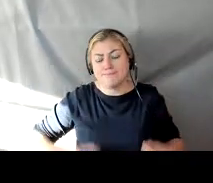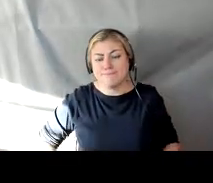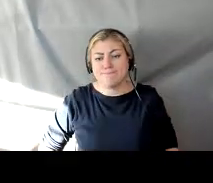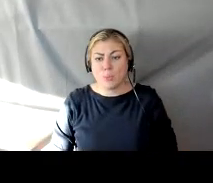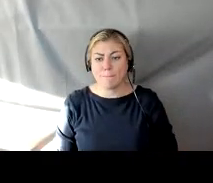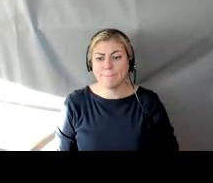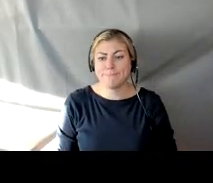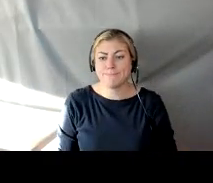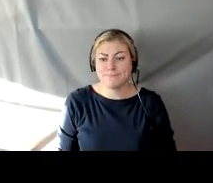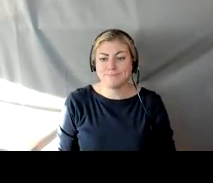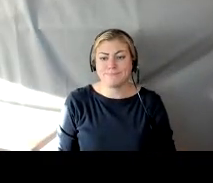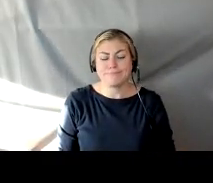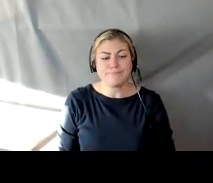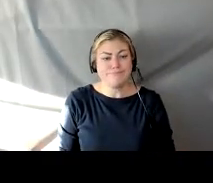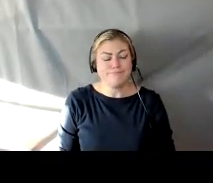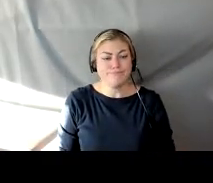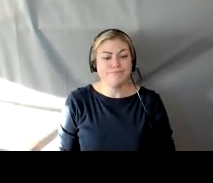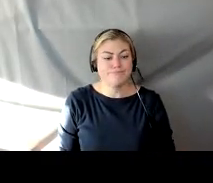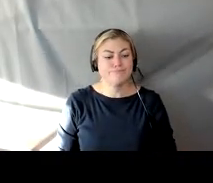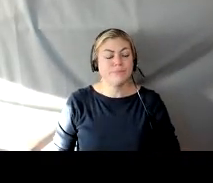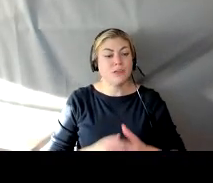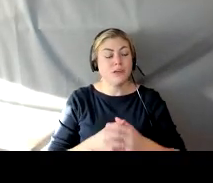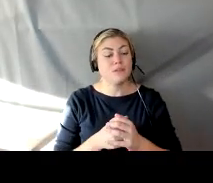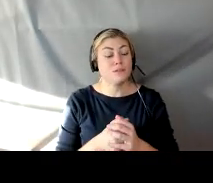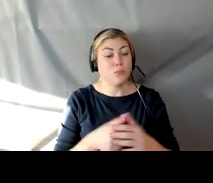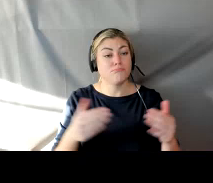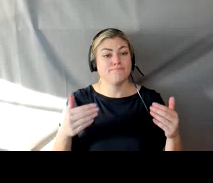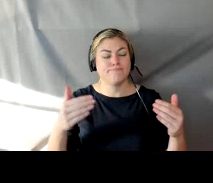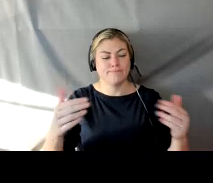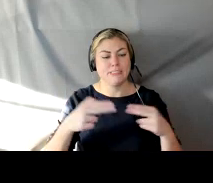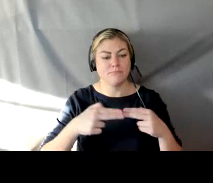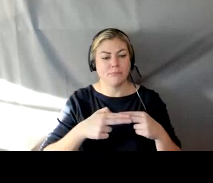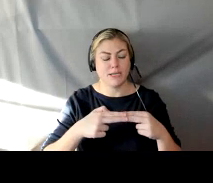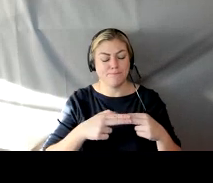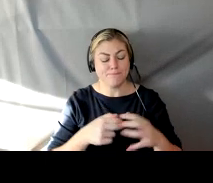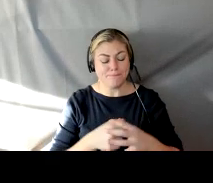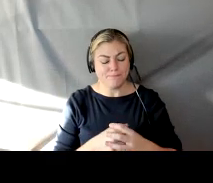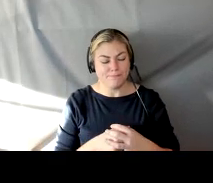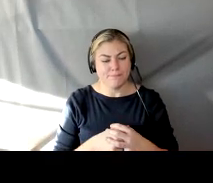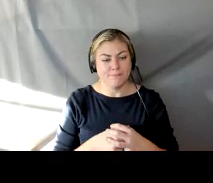So as we move through this study, part of what we're looking at are 10